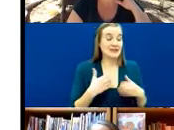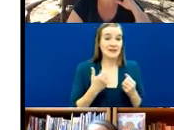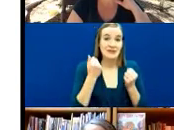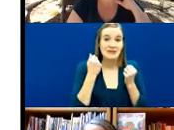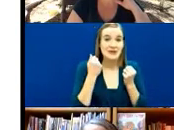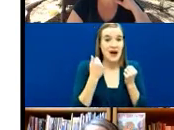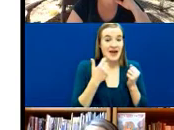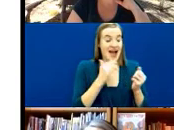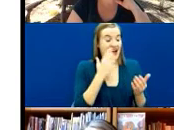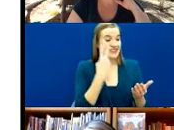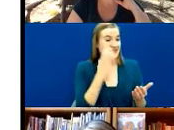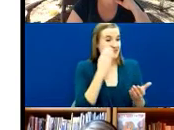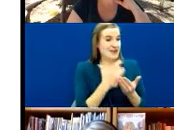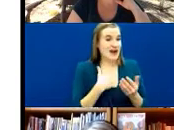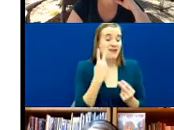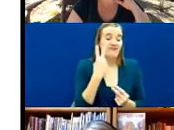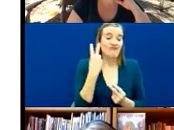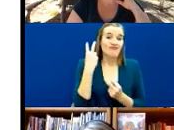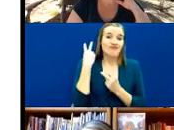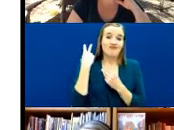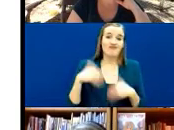Annette: This is another shot of the same protest, which I love this one